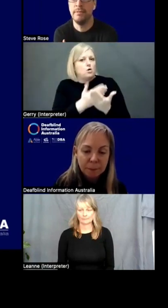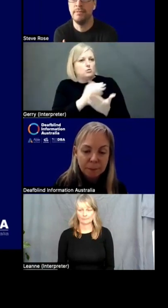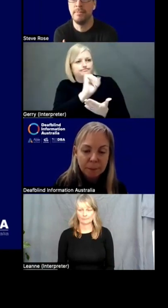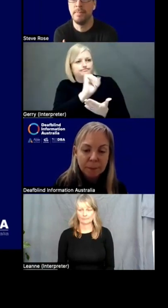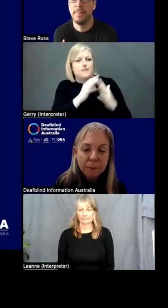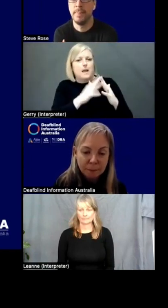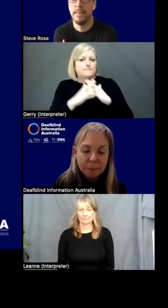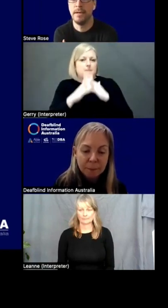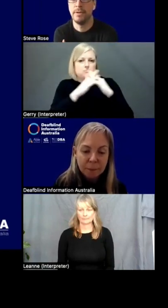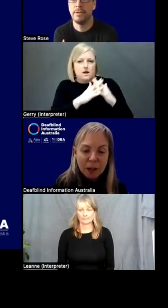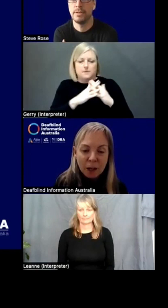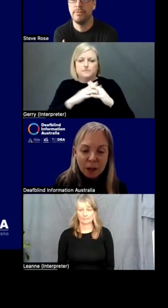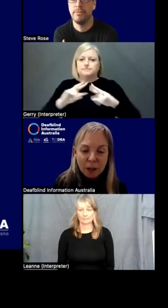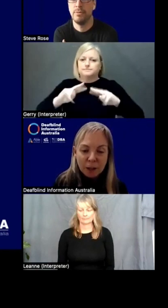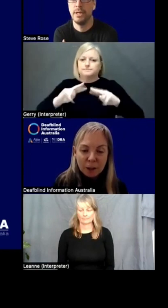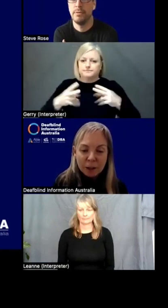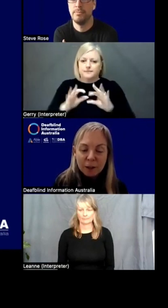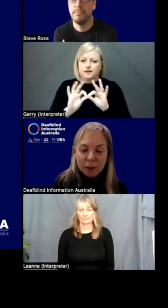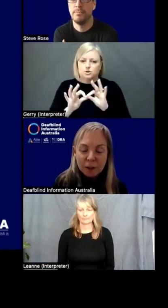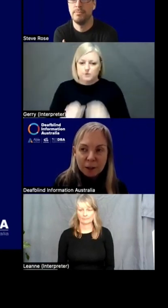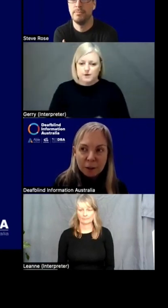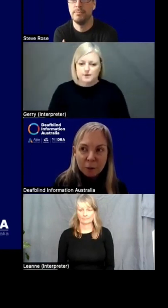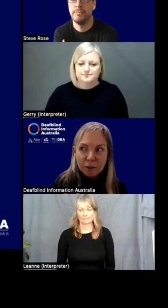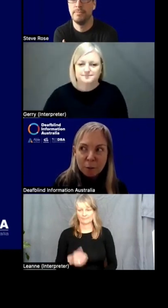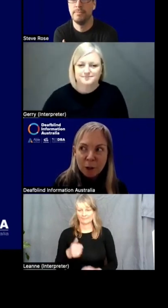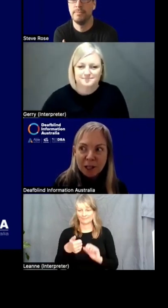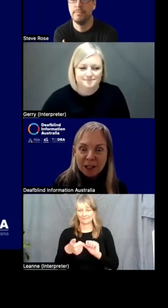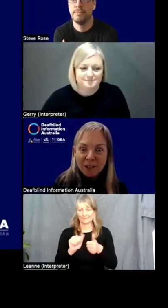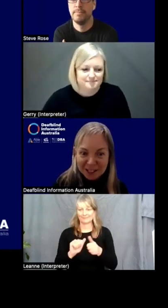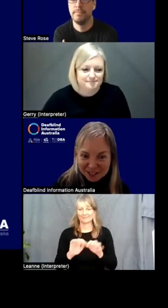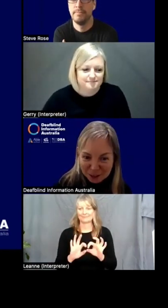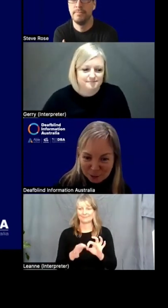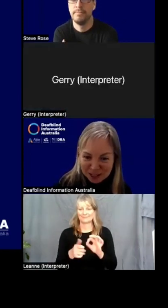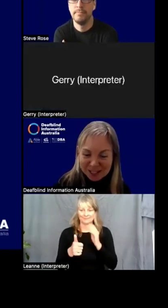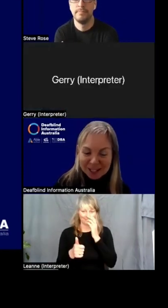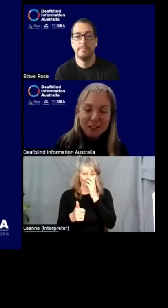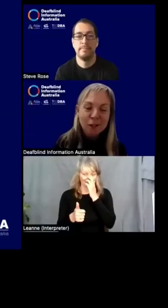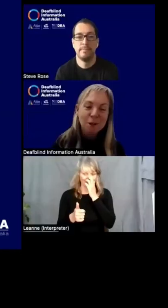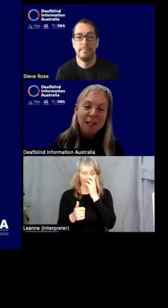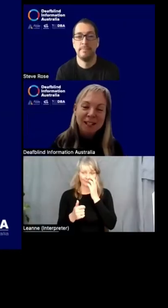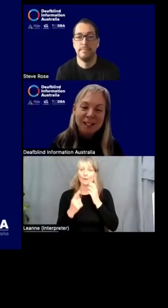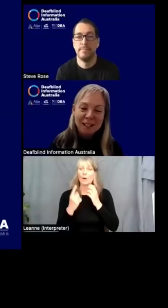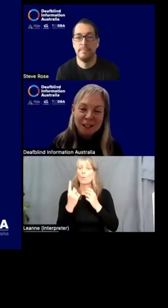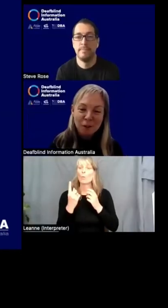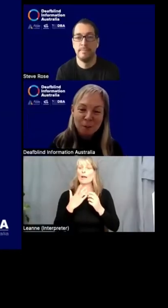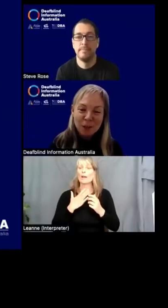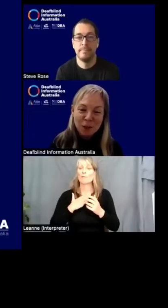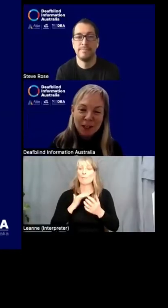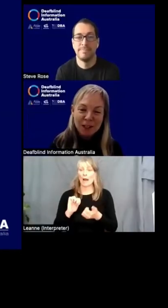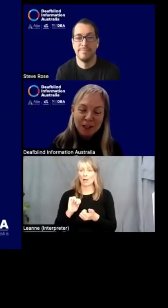One of my colleagues is doing a study tour next year from Australia